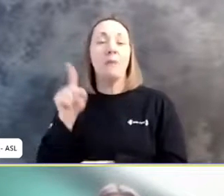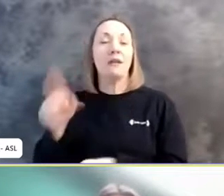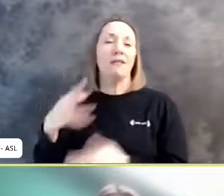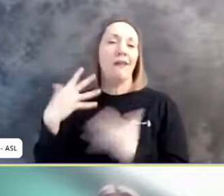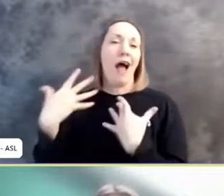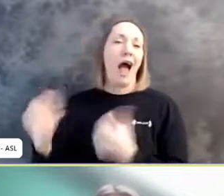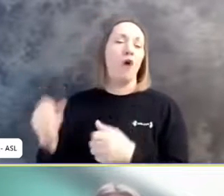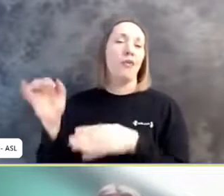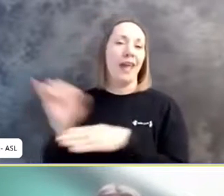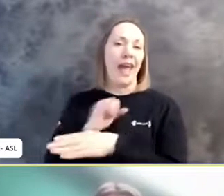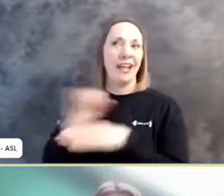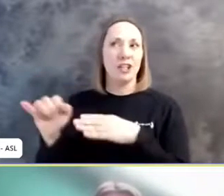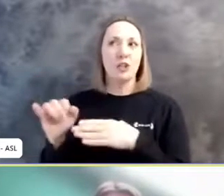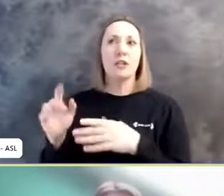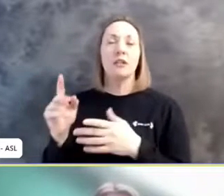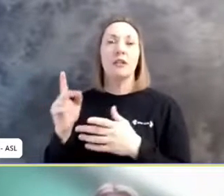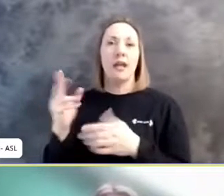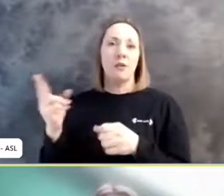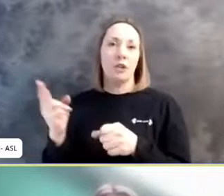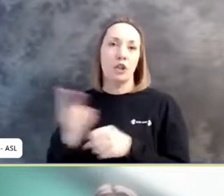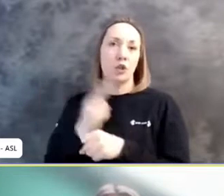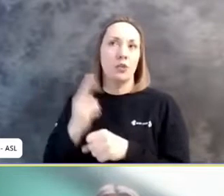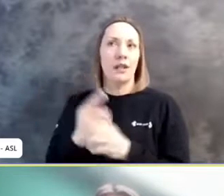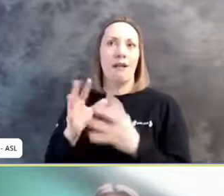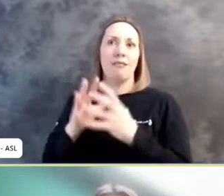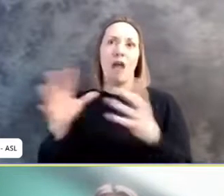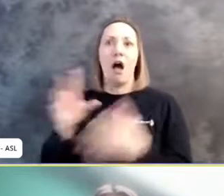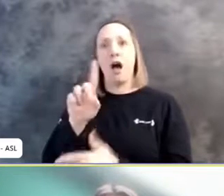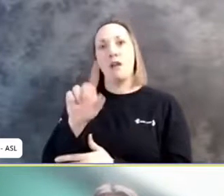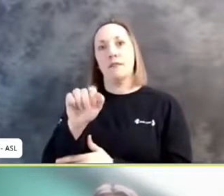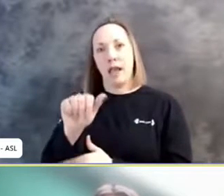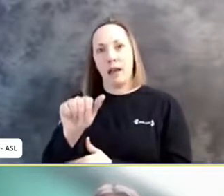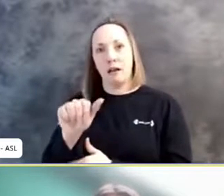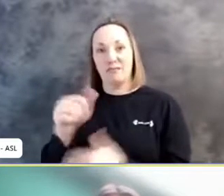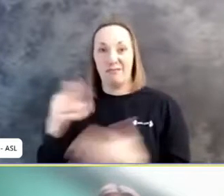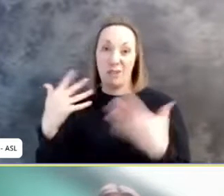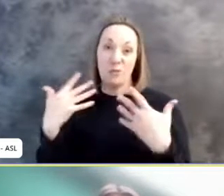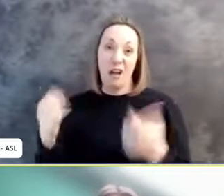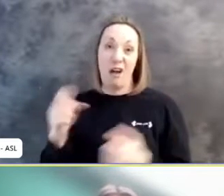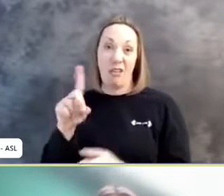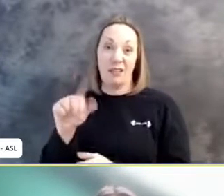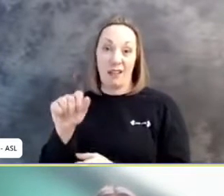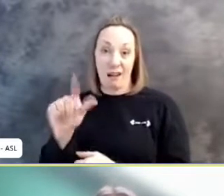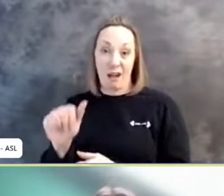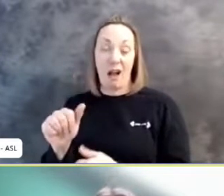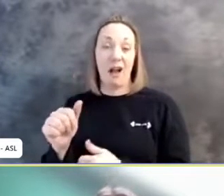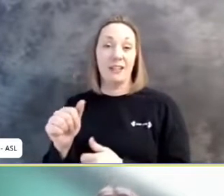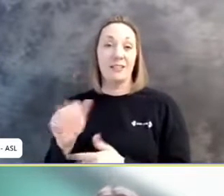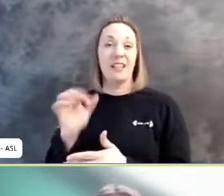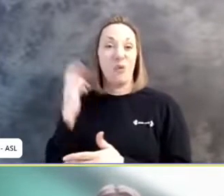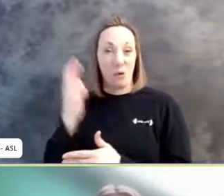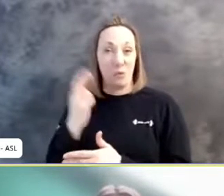years five or ago when I was working for a company in the health industry visualizing that was large amounts of